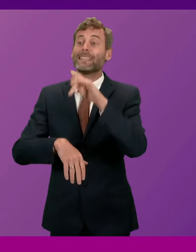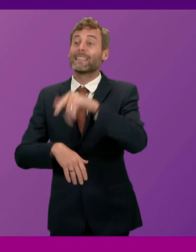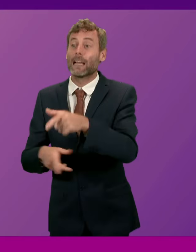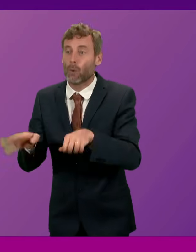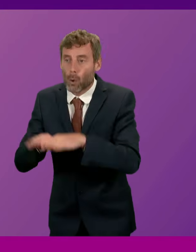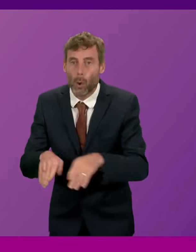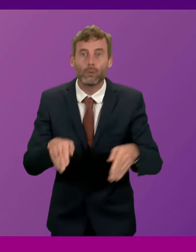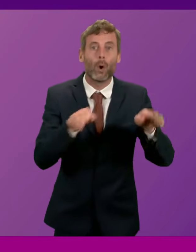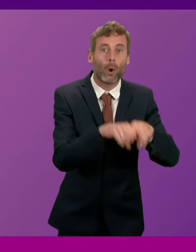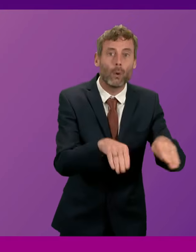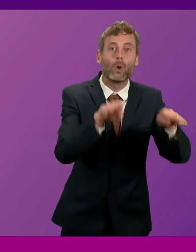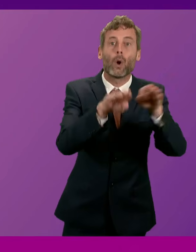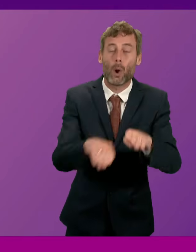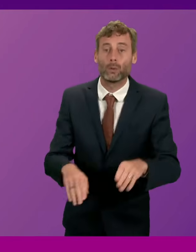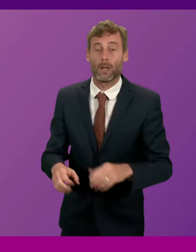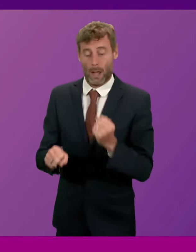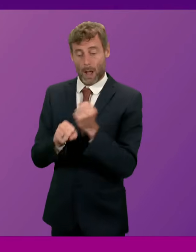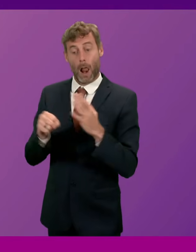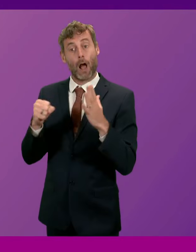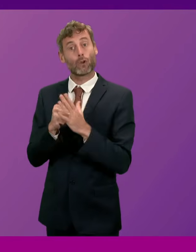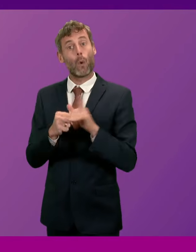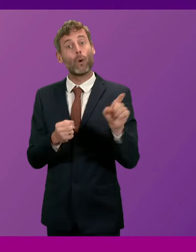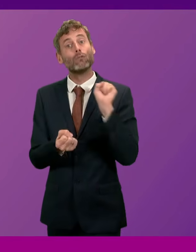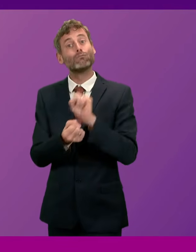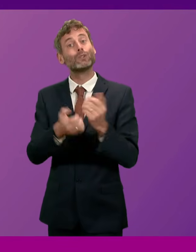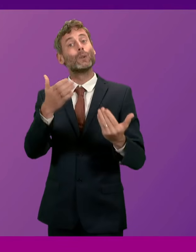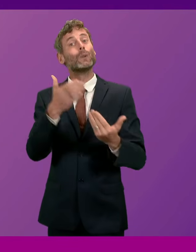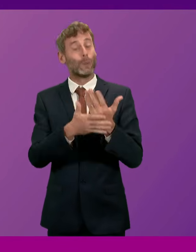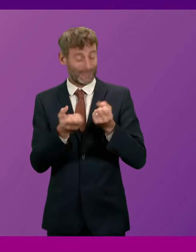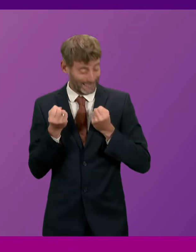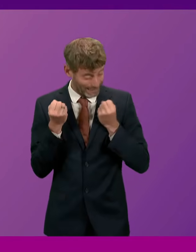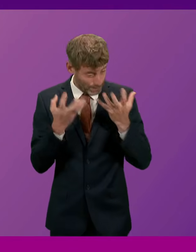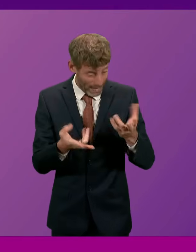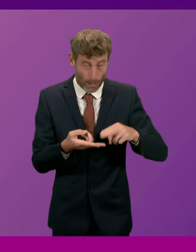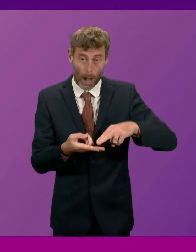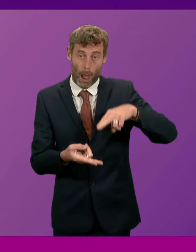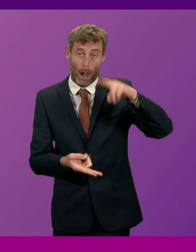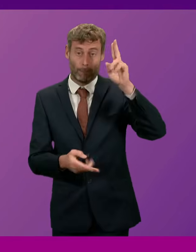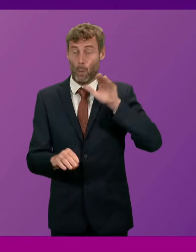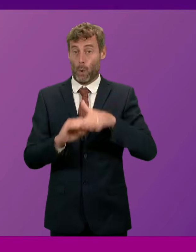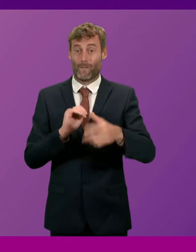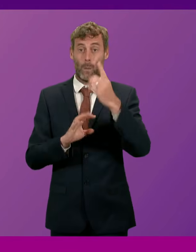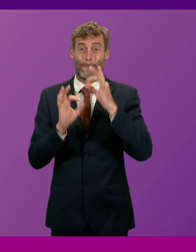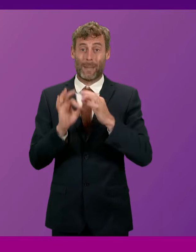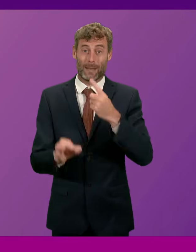Glasgow’s new prison has soared 10 times over to £1 billion and violent crime is on